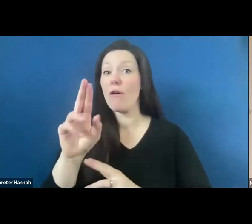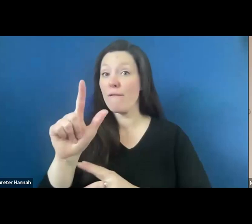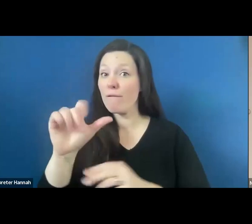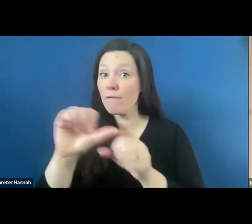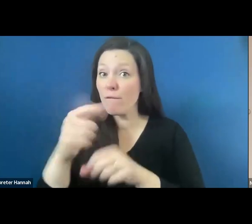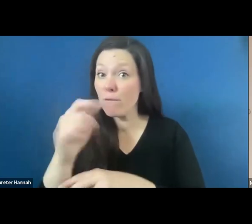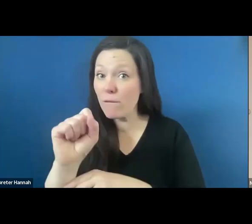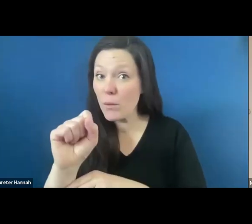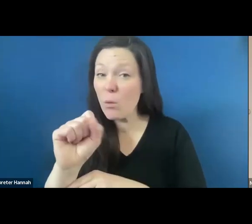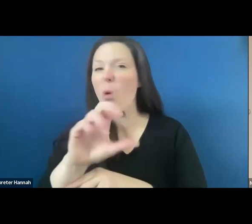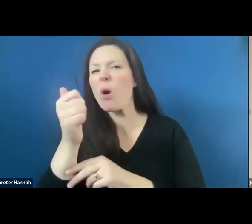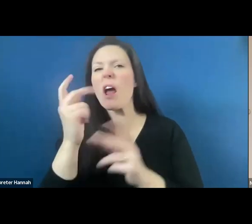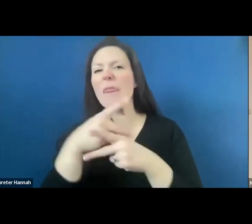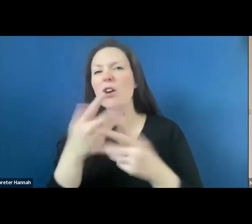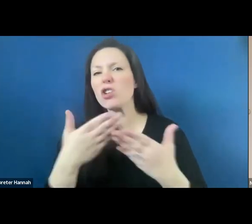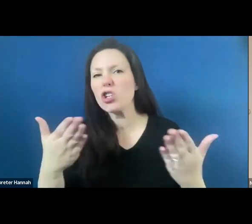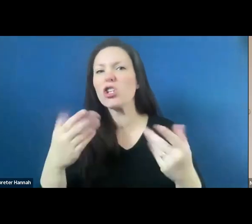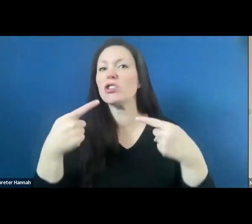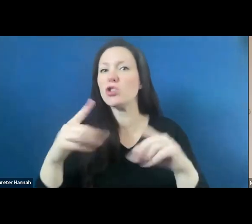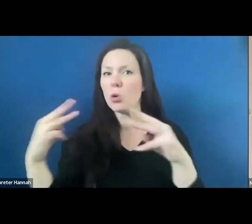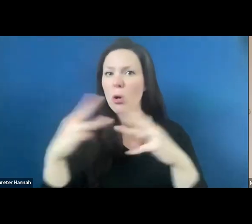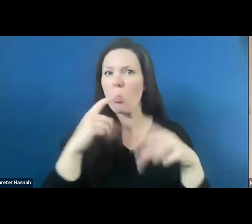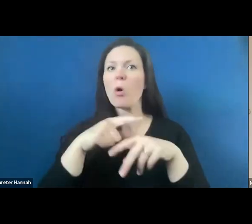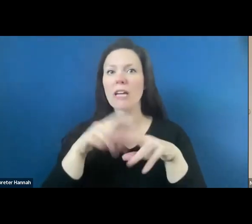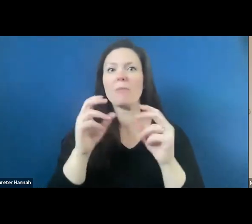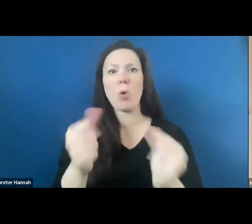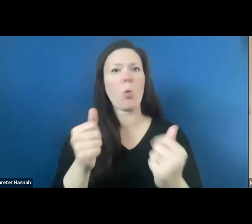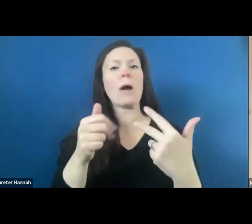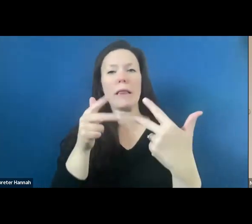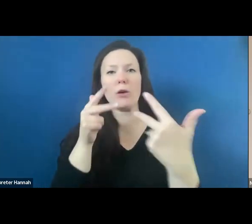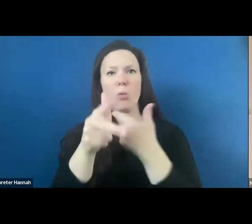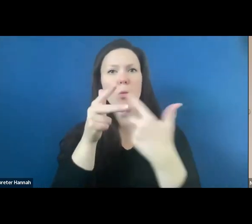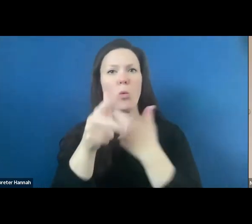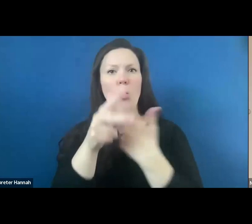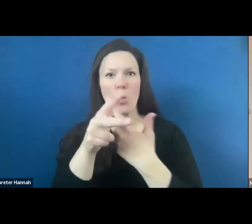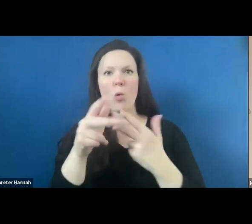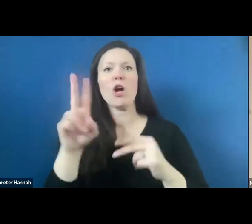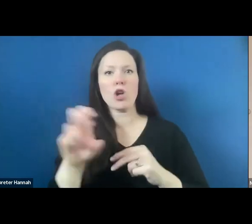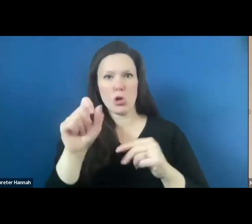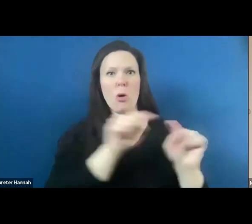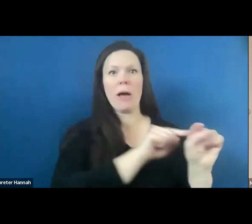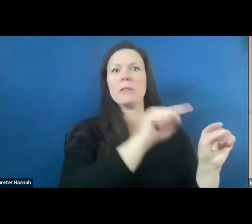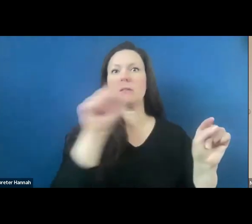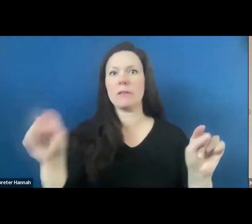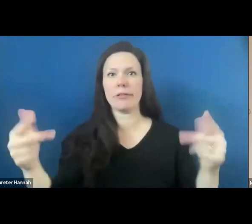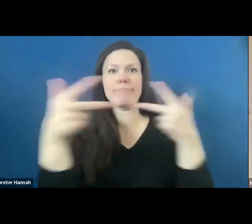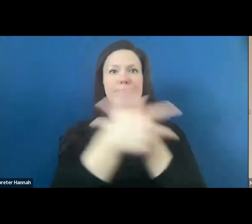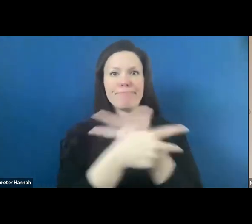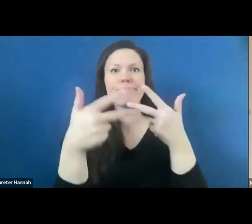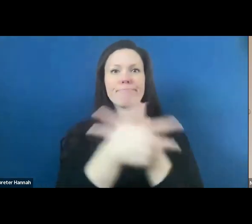during a wartime mobilization across the United States from the industrial heartland out to the coasts.